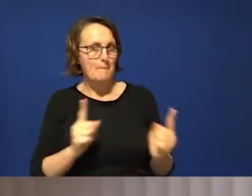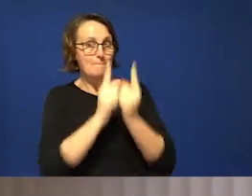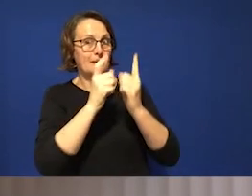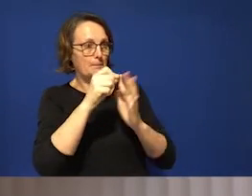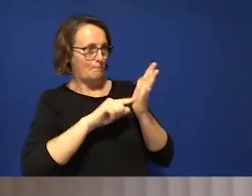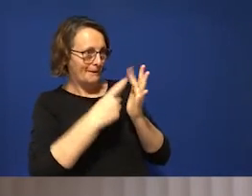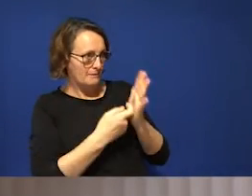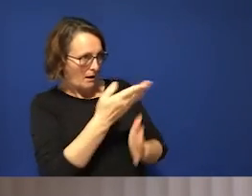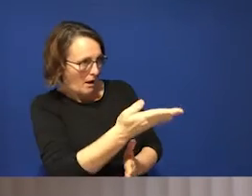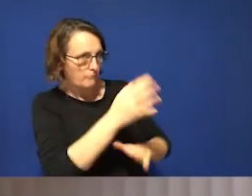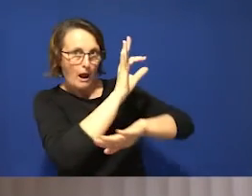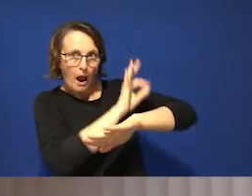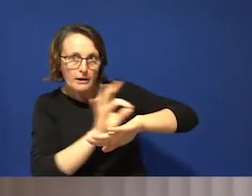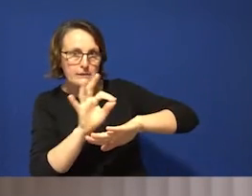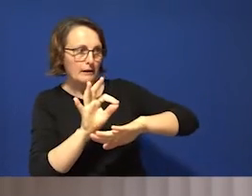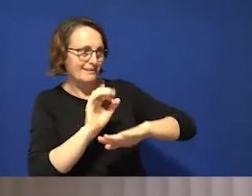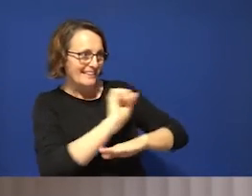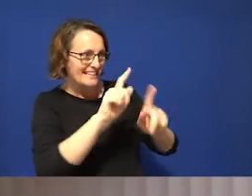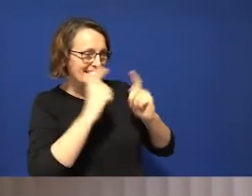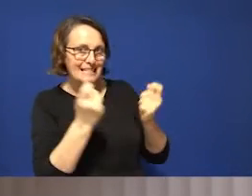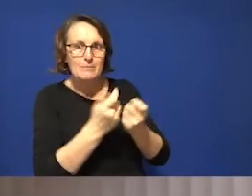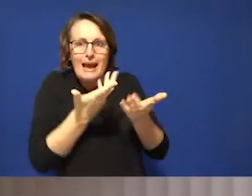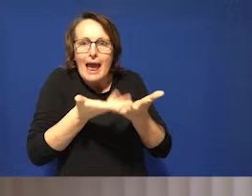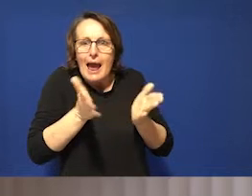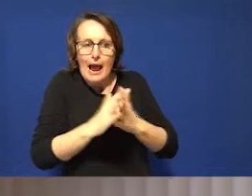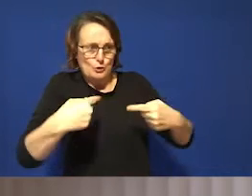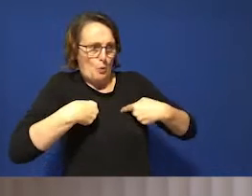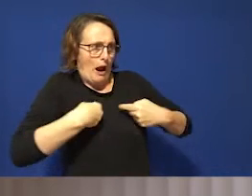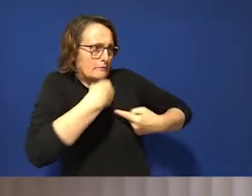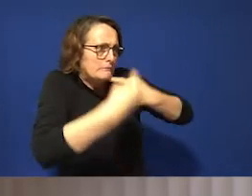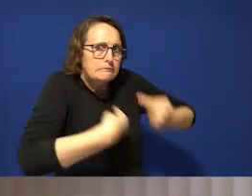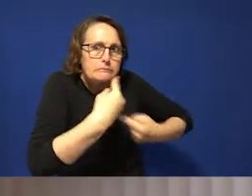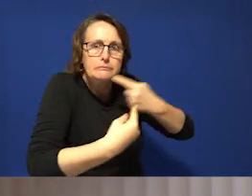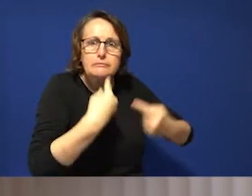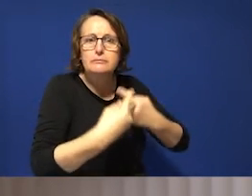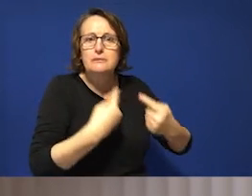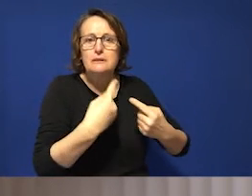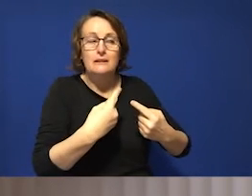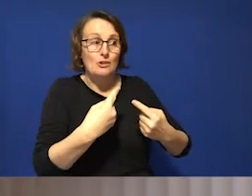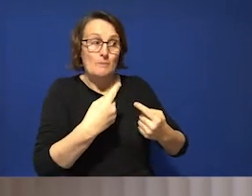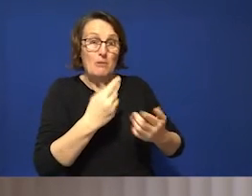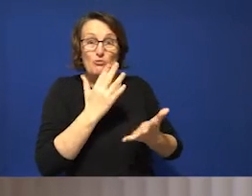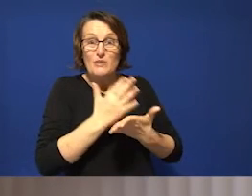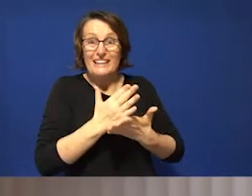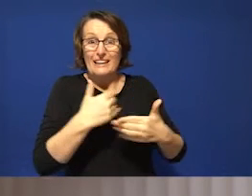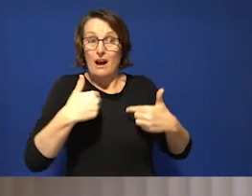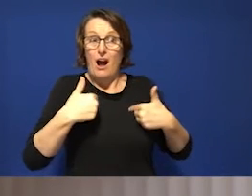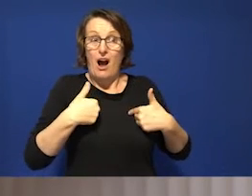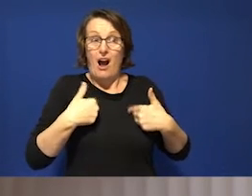and his crew, was how do you communicate to them that in fact, we didn't really have